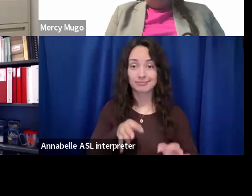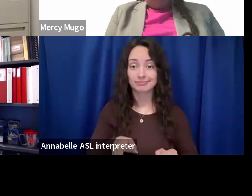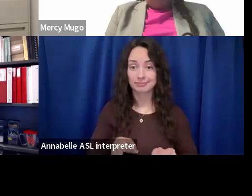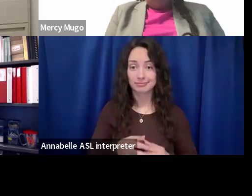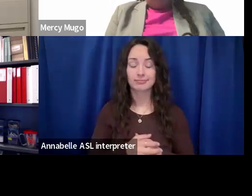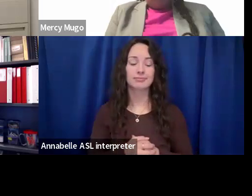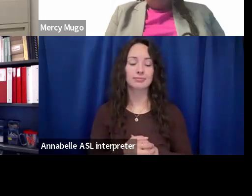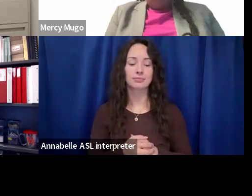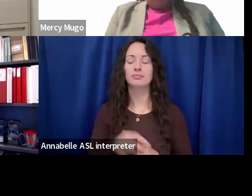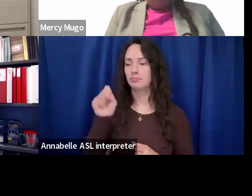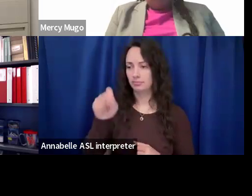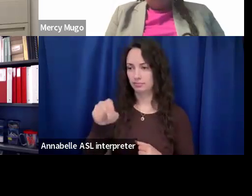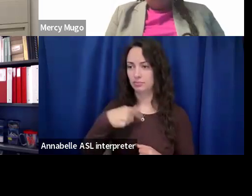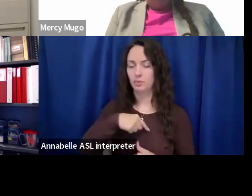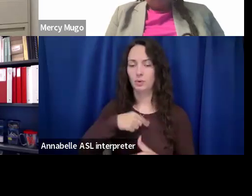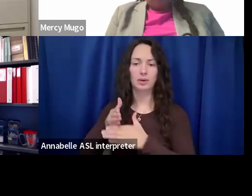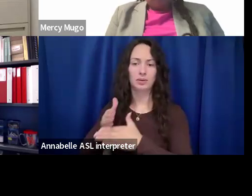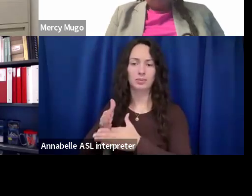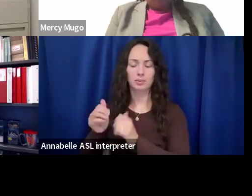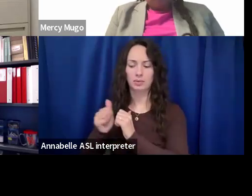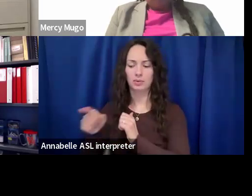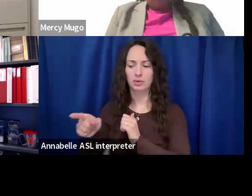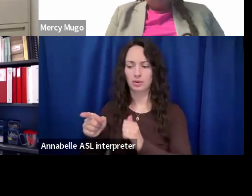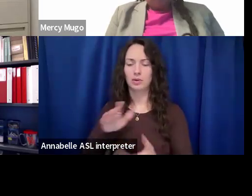We partnered with a campus wide organization,